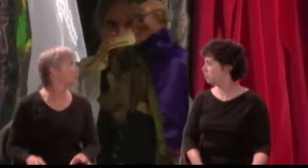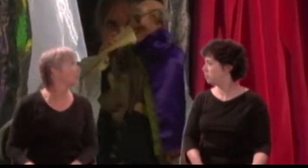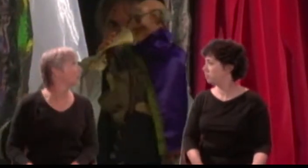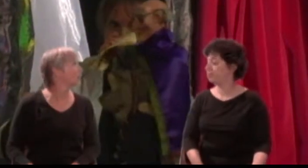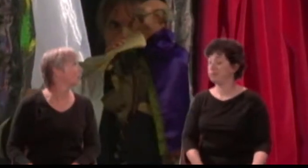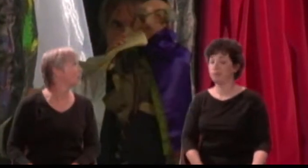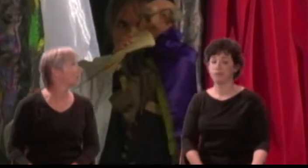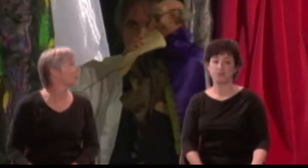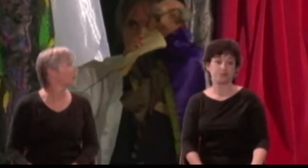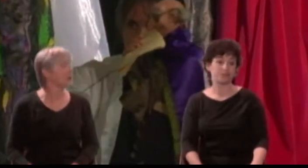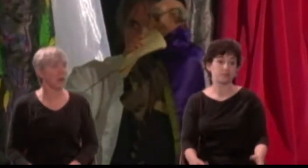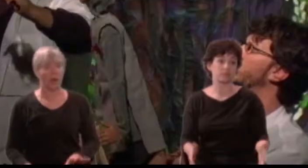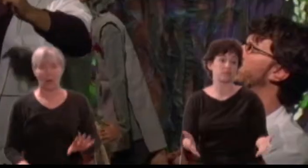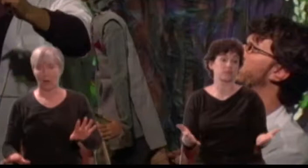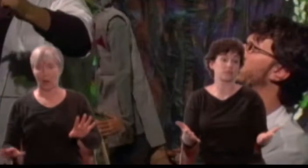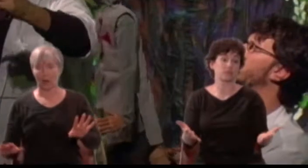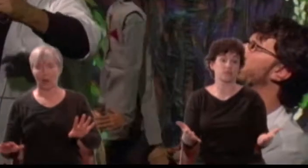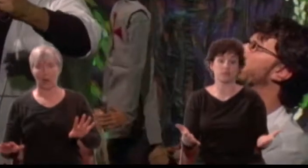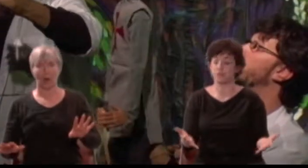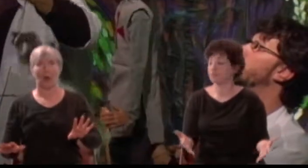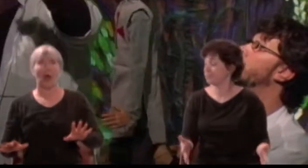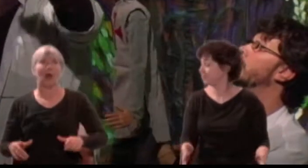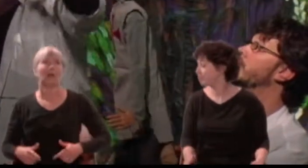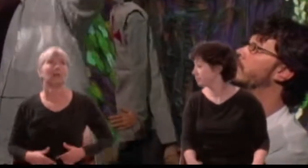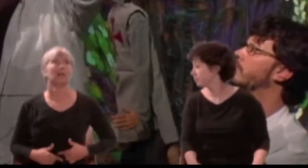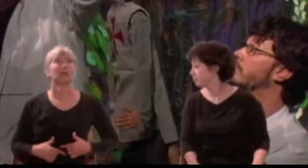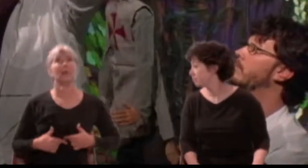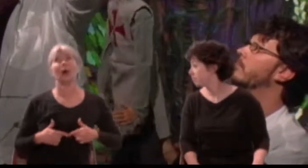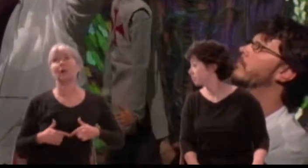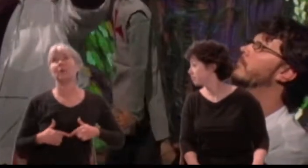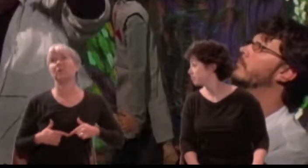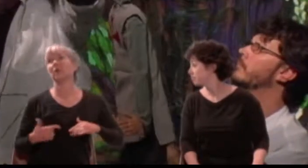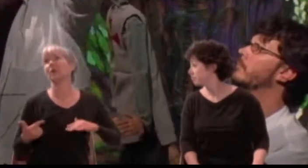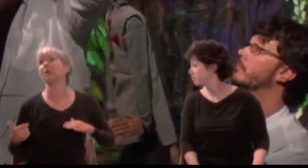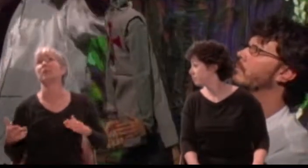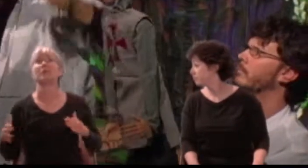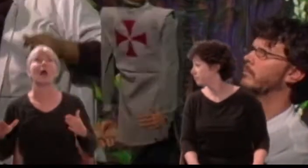Thisby: 'Tide life, 'tide to death, I'll come without delay.